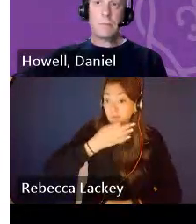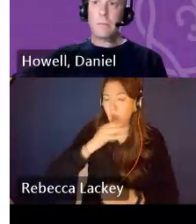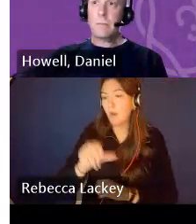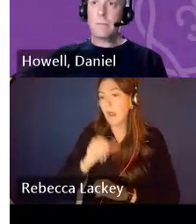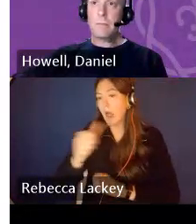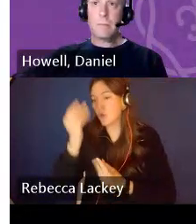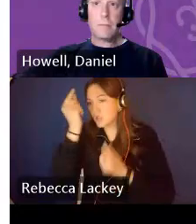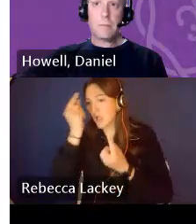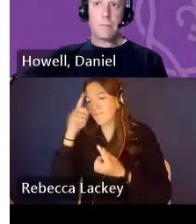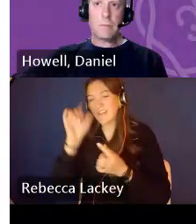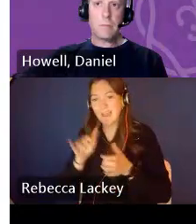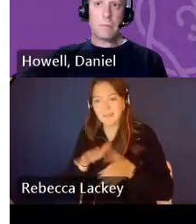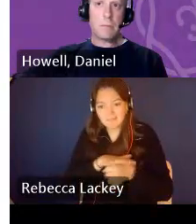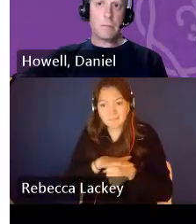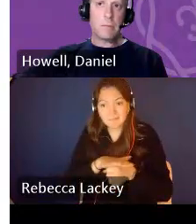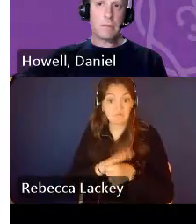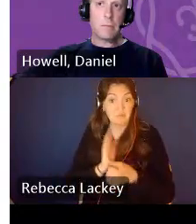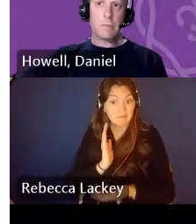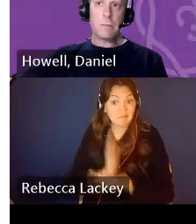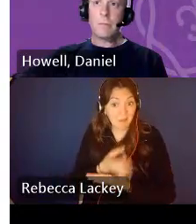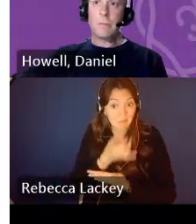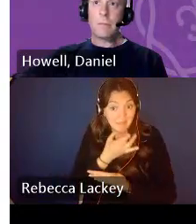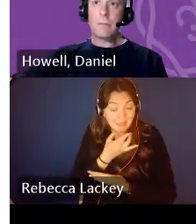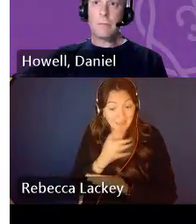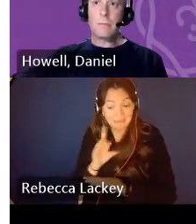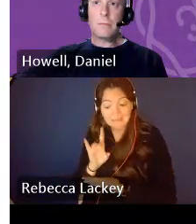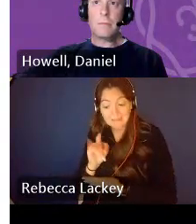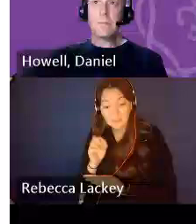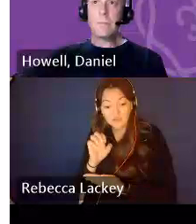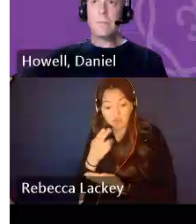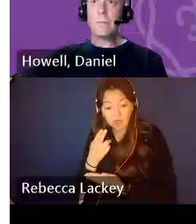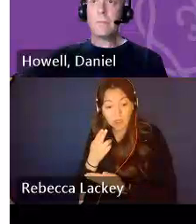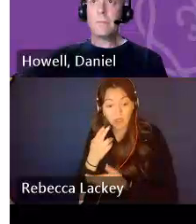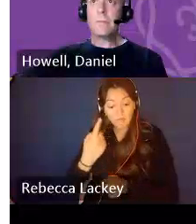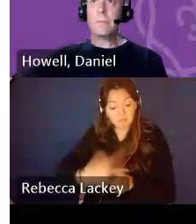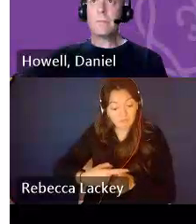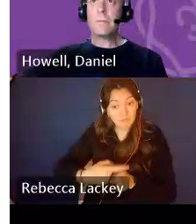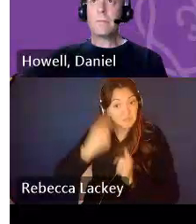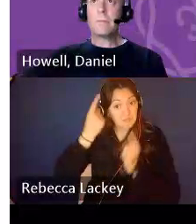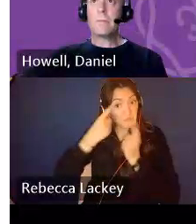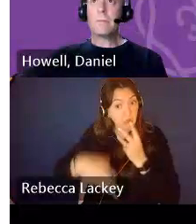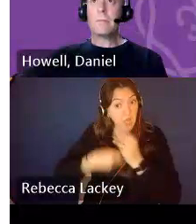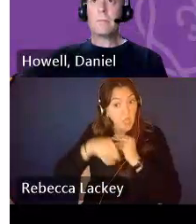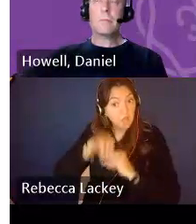that corridor? Has a stoplight at Dietrich Road in Manchester been considered as a way to help manage